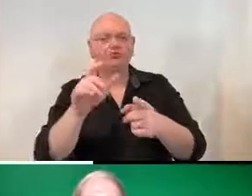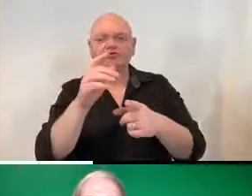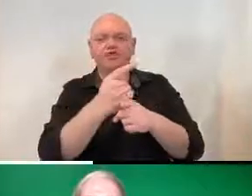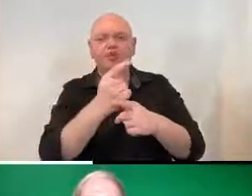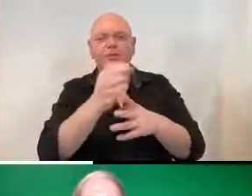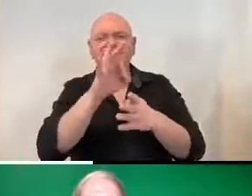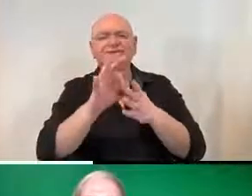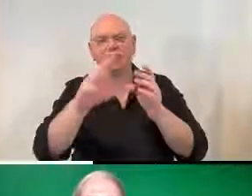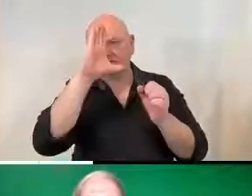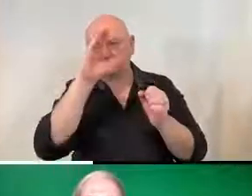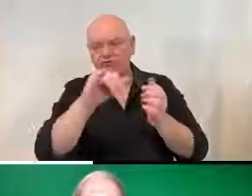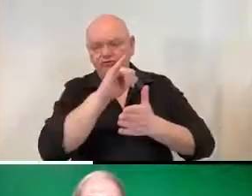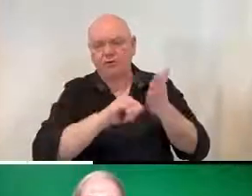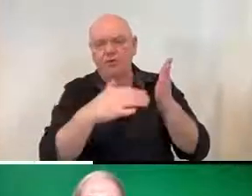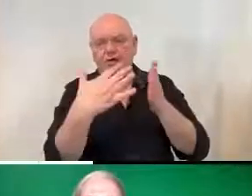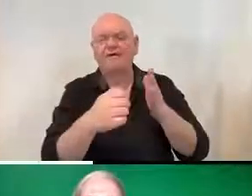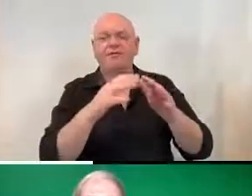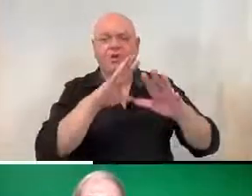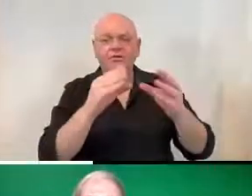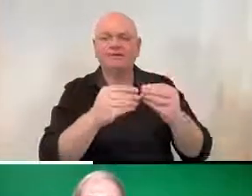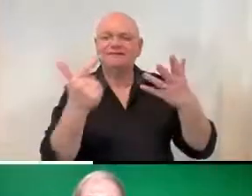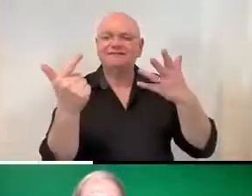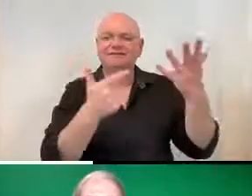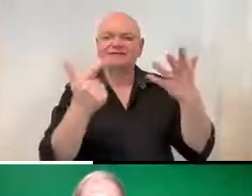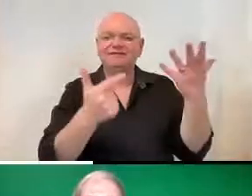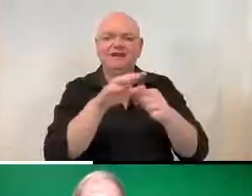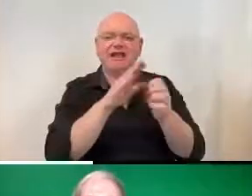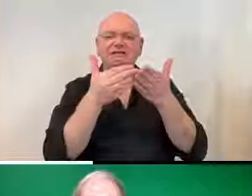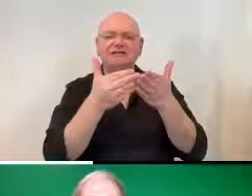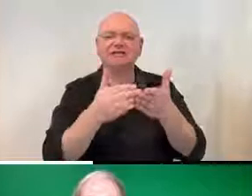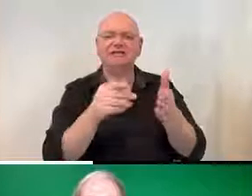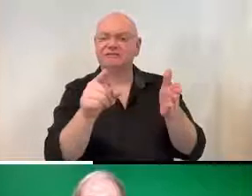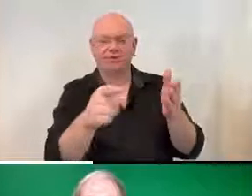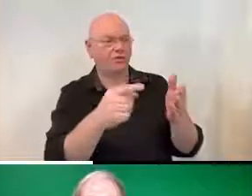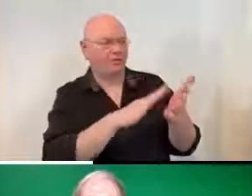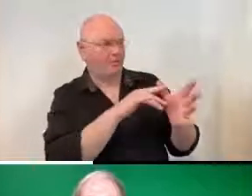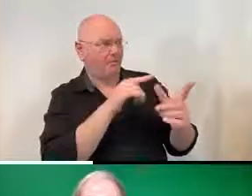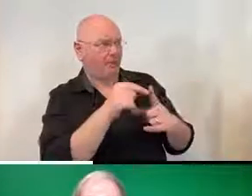supporting access to skills and education. We are using the high street as a way into the economy, either